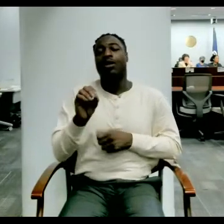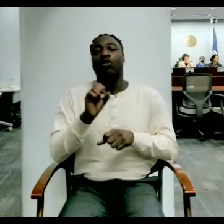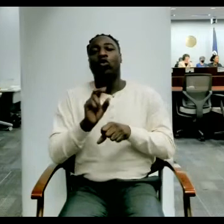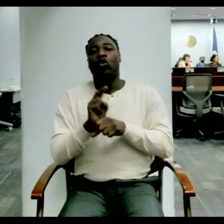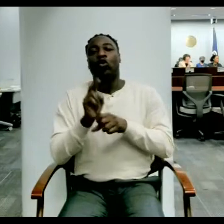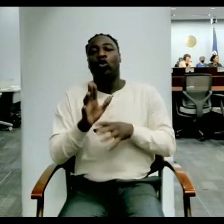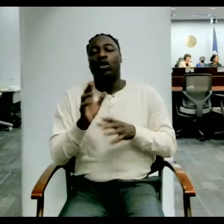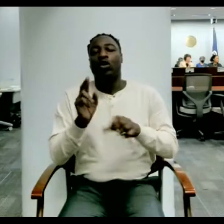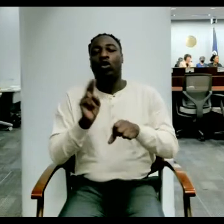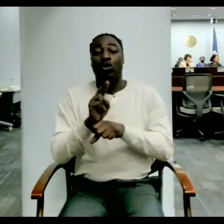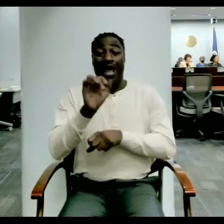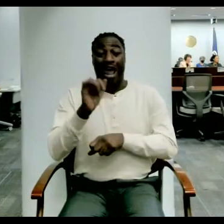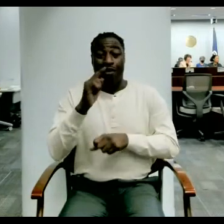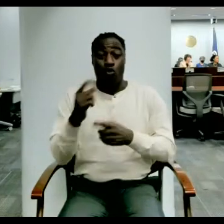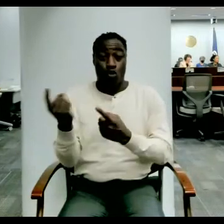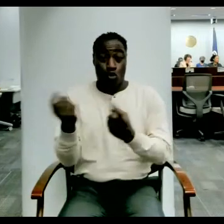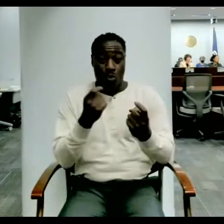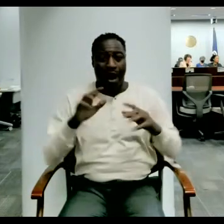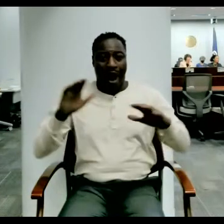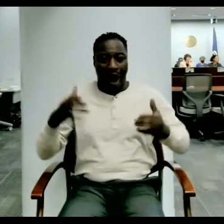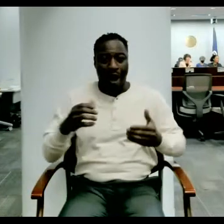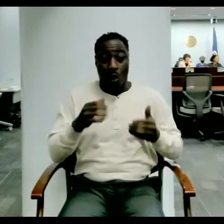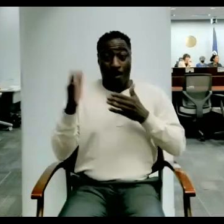recruitment and hiring or planning to use it in the next five years.